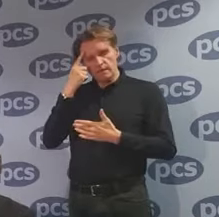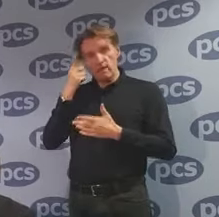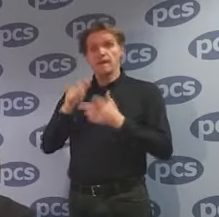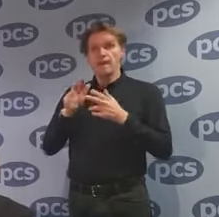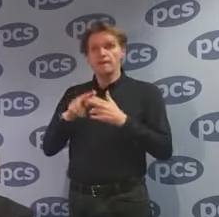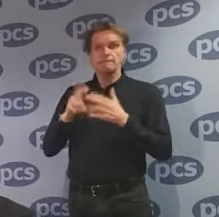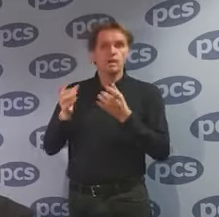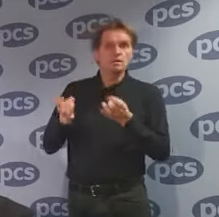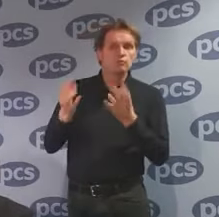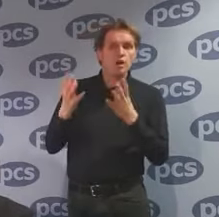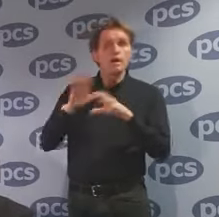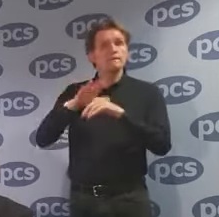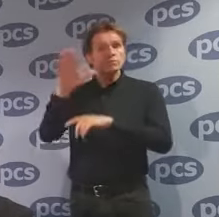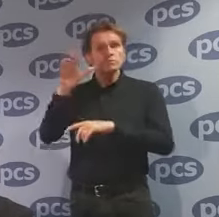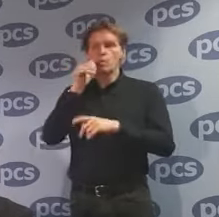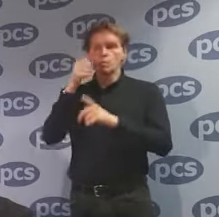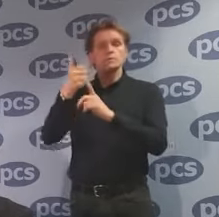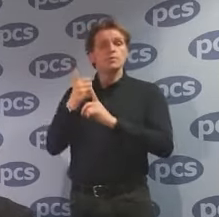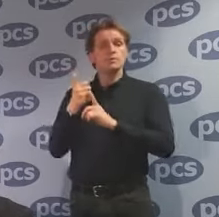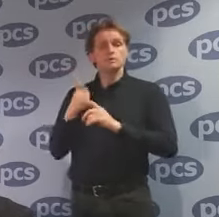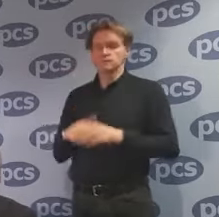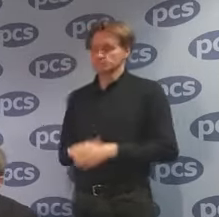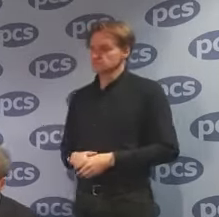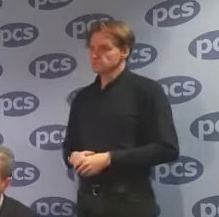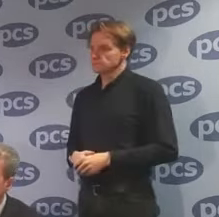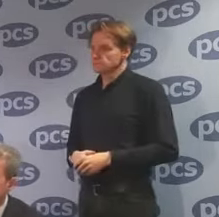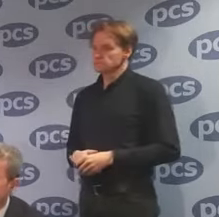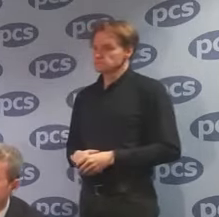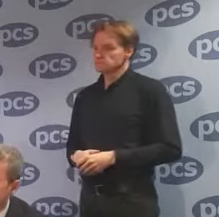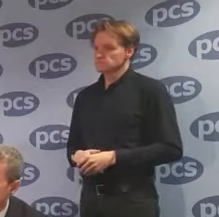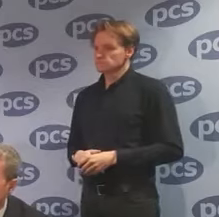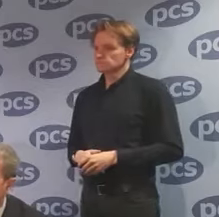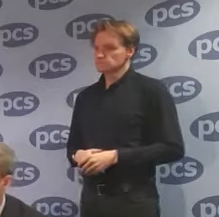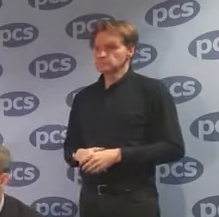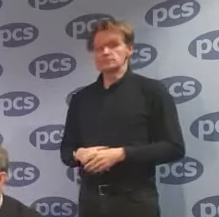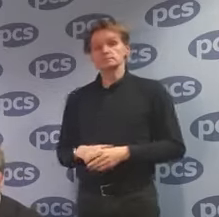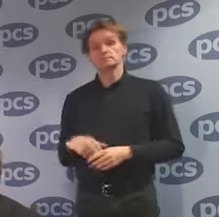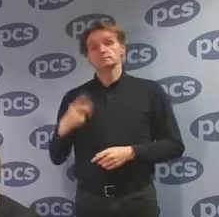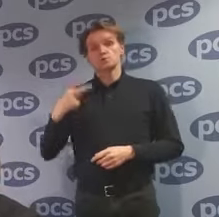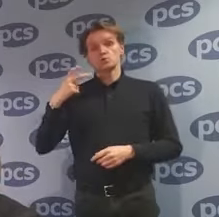the future. Couple of questions about industrial action which we can take